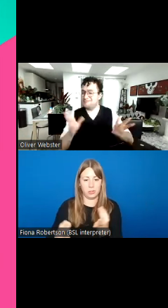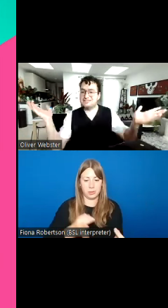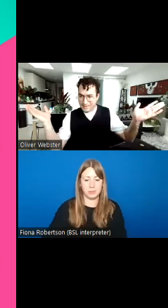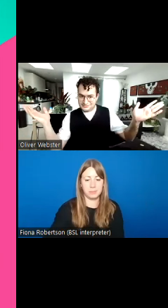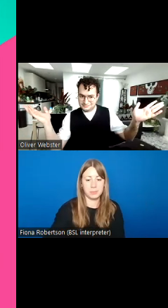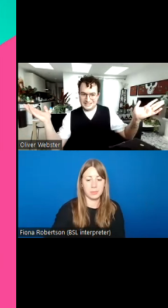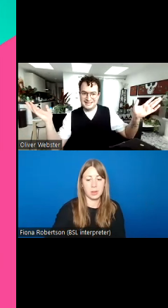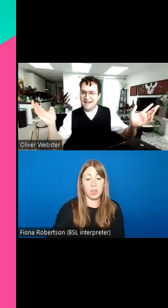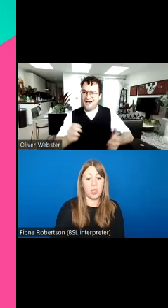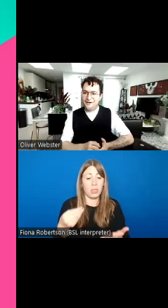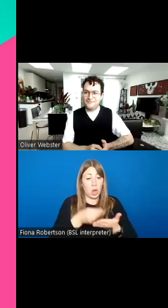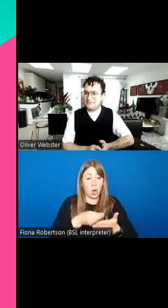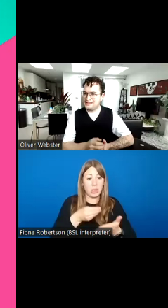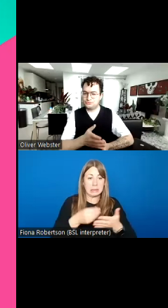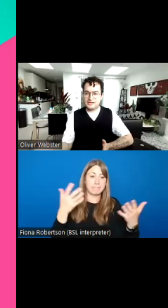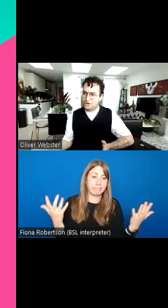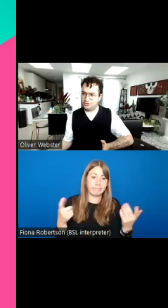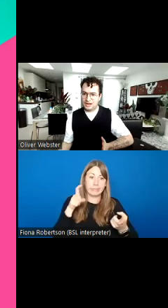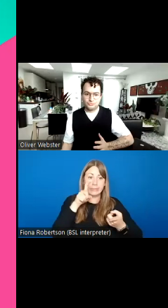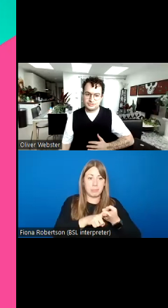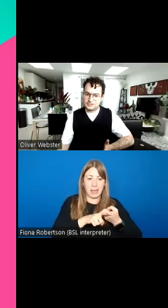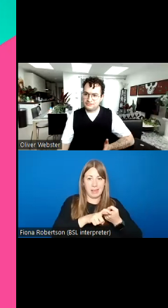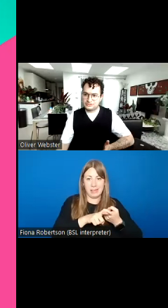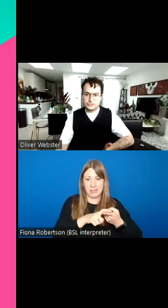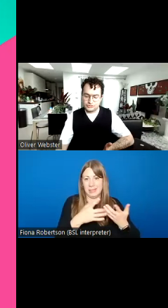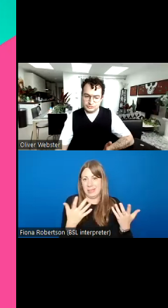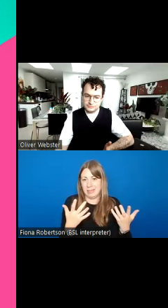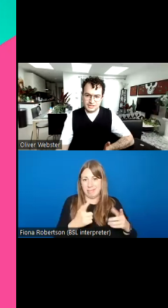This depends. It depends where you go and what service you use.